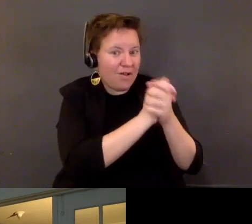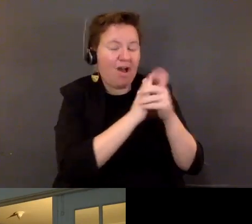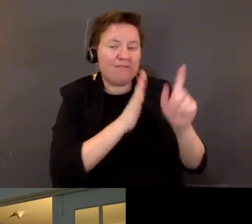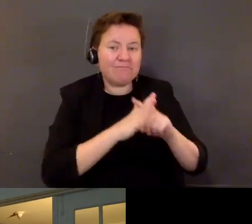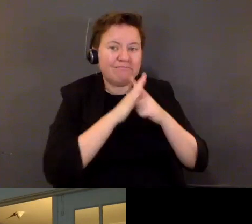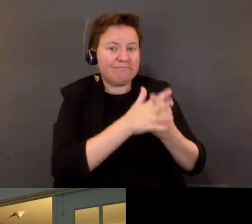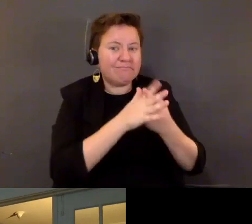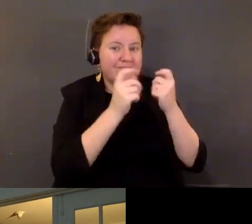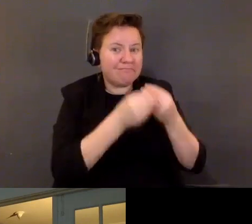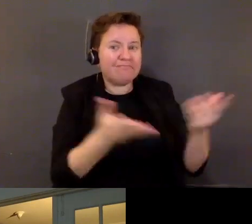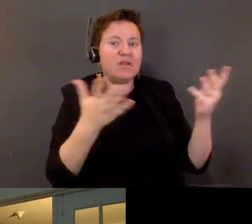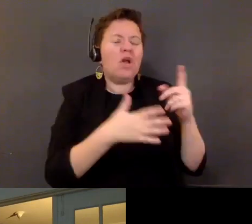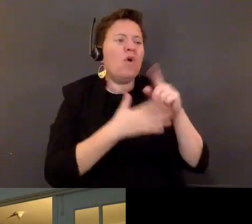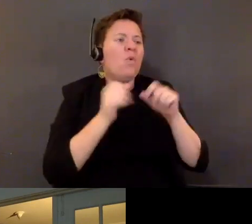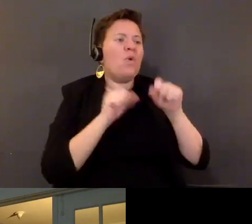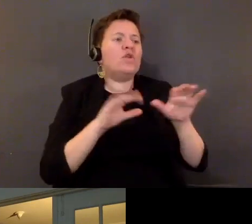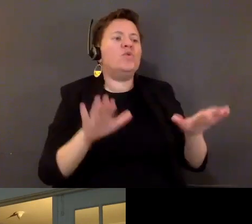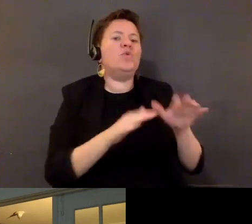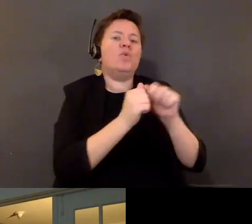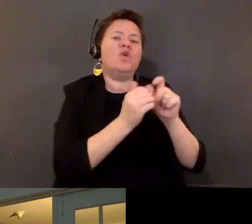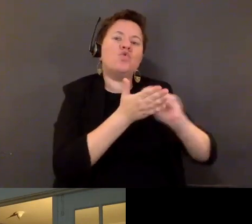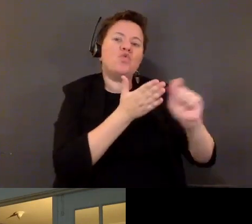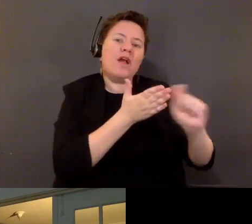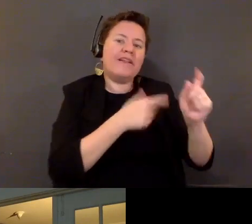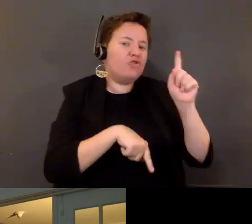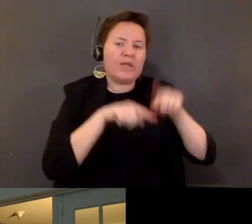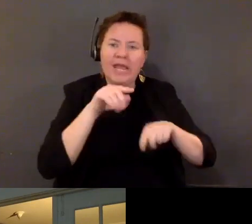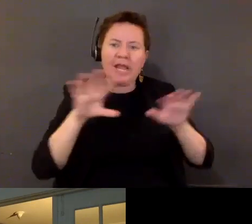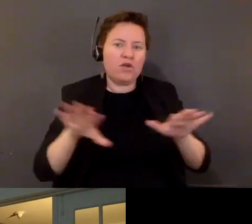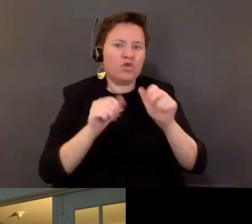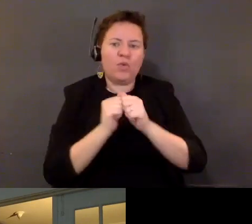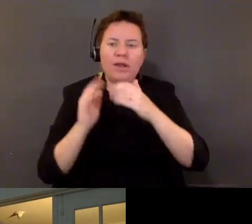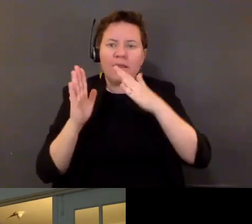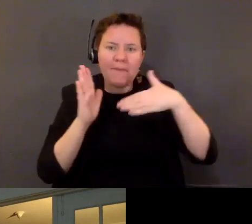uh what can you do with writing that you can't do as well with painting and drawing and vice versa